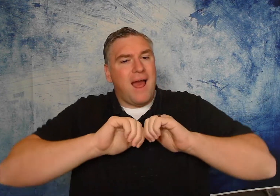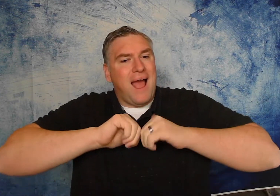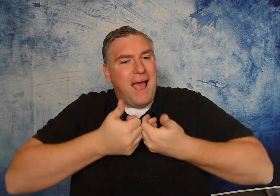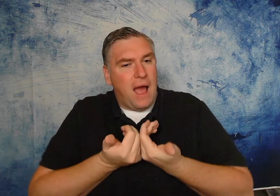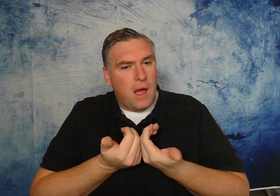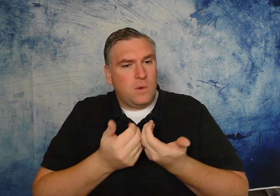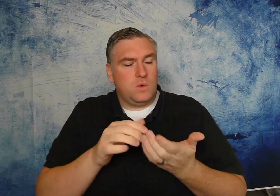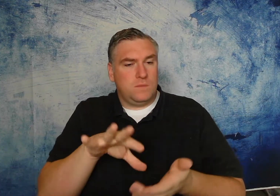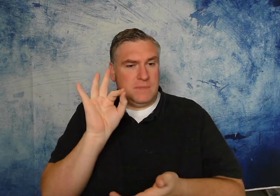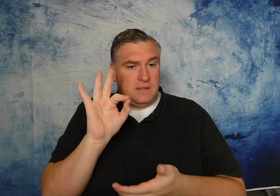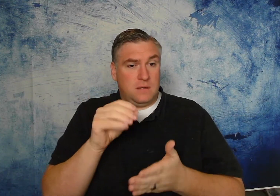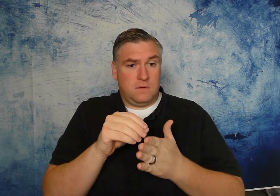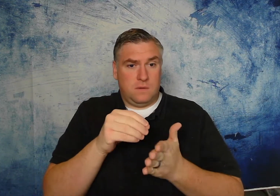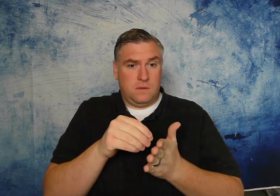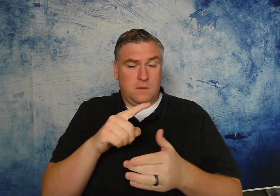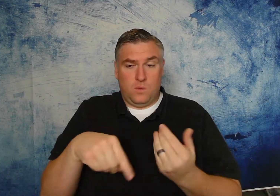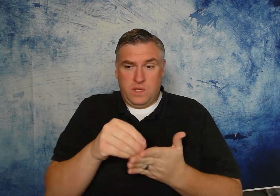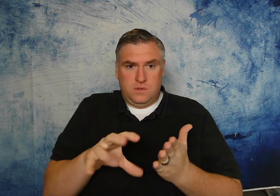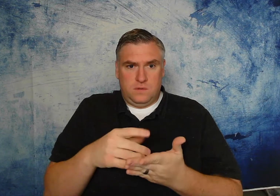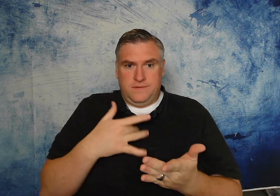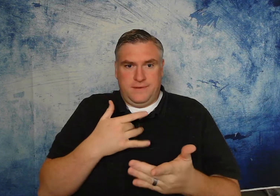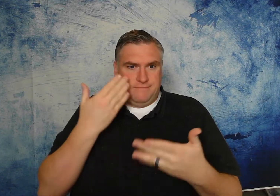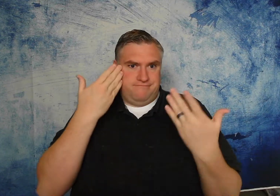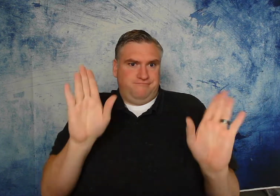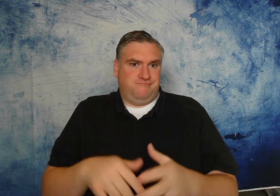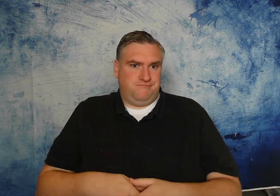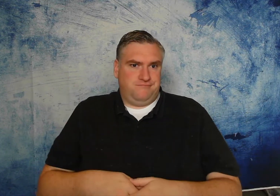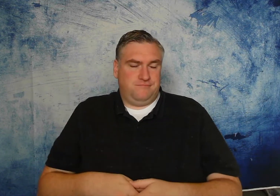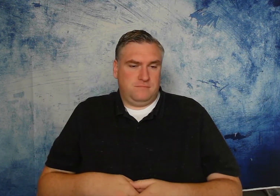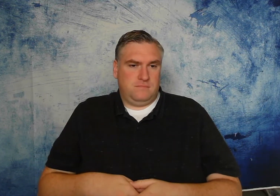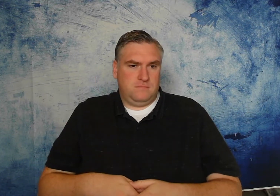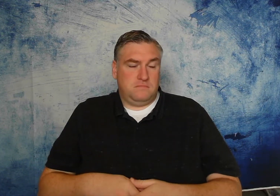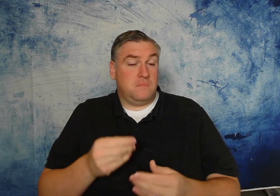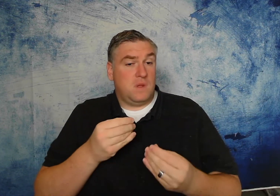We need to teach and model how to pick a book. When a student feels "I don't know",